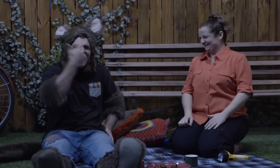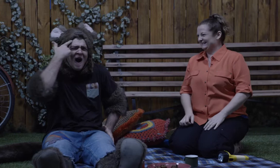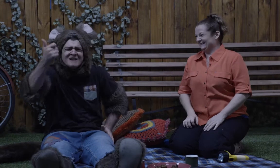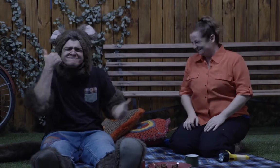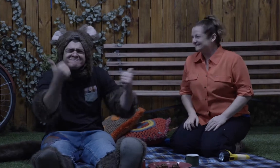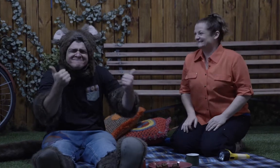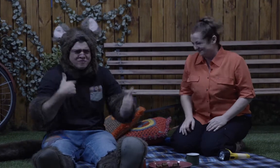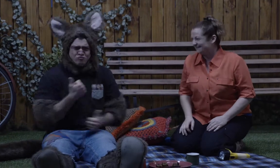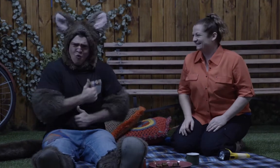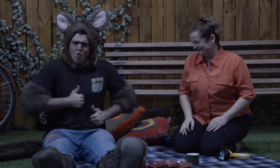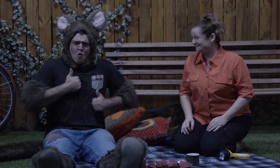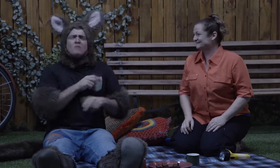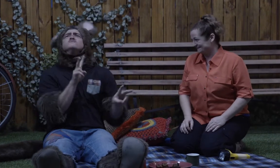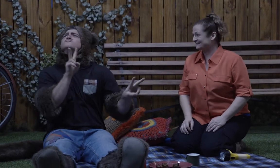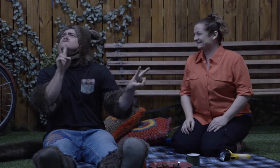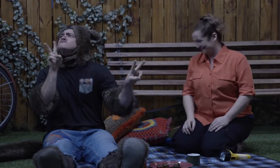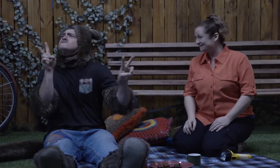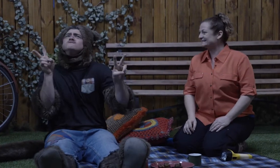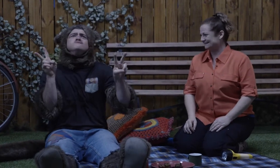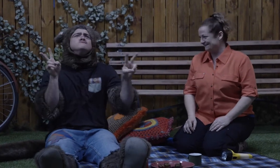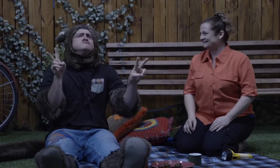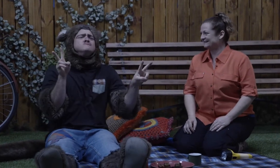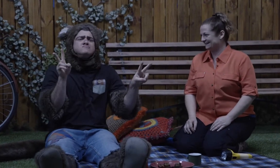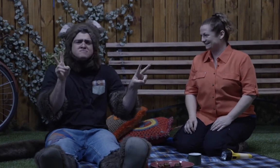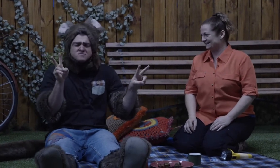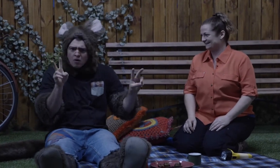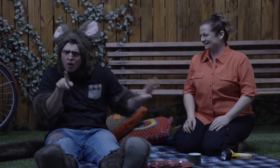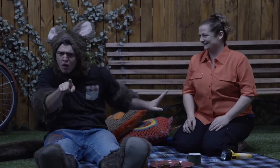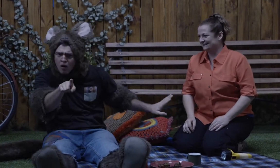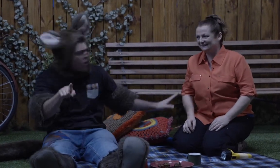Yeah. Great idea, Sally. It's so beautiful, looking up at all the stars.